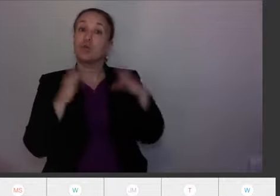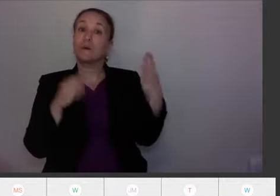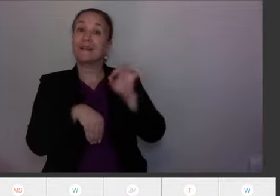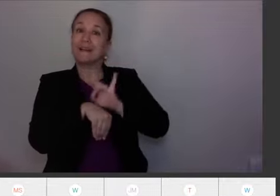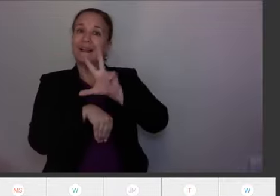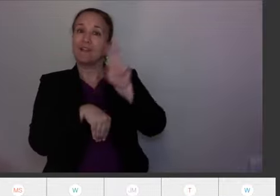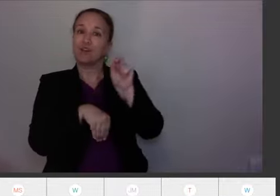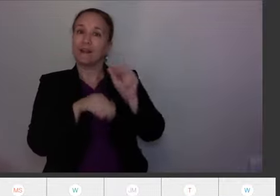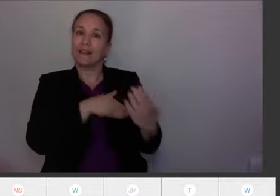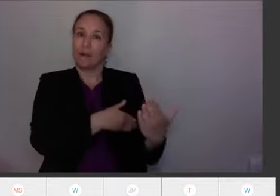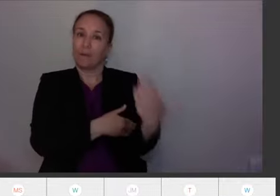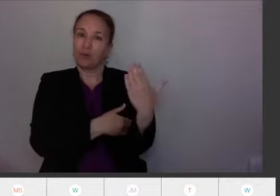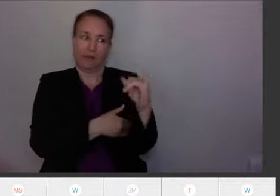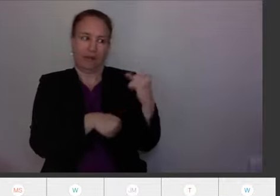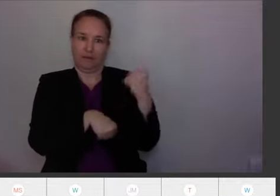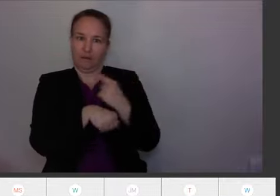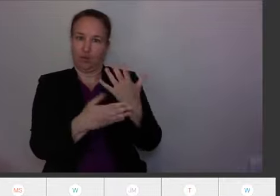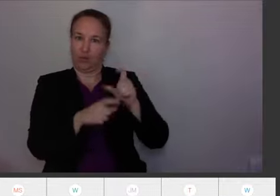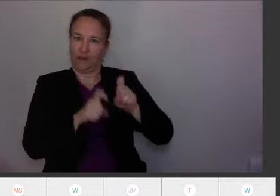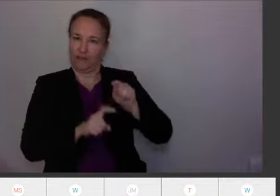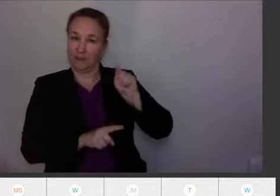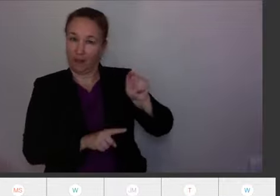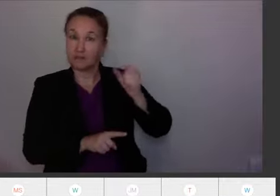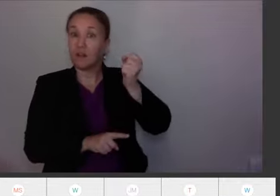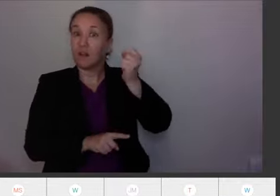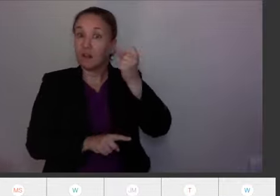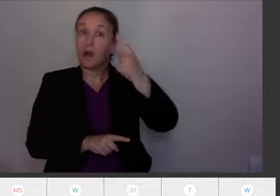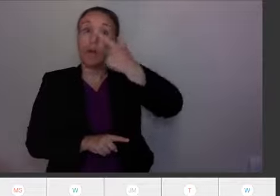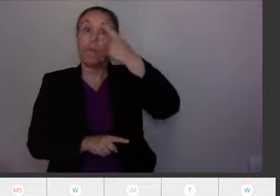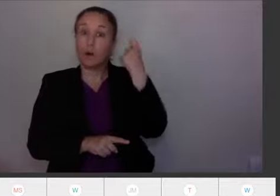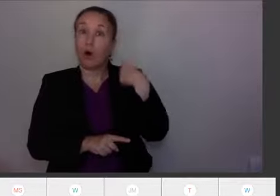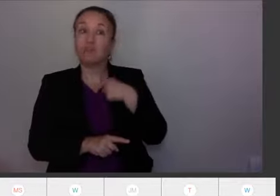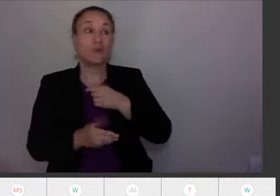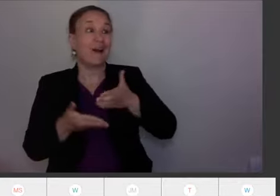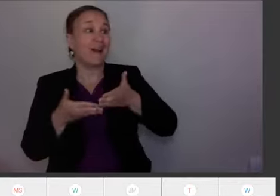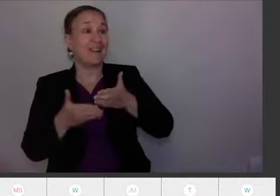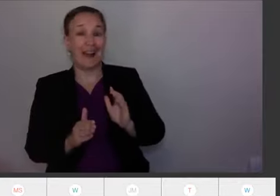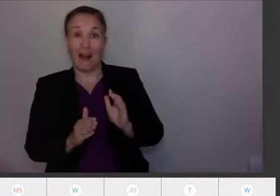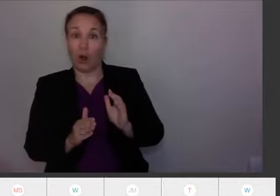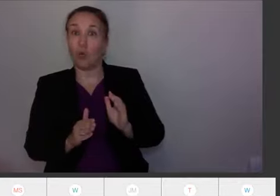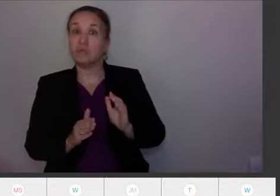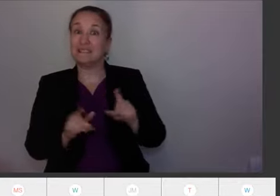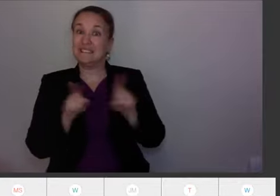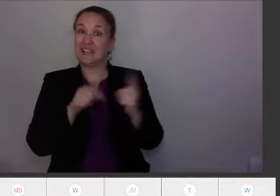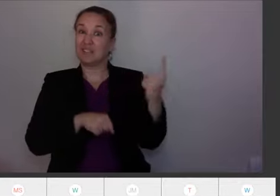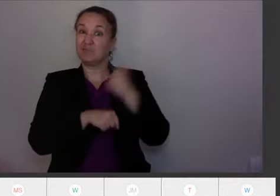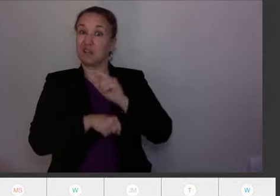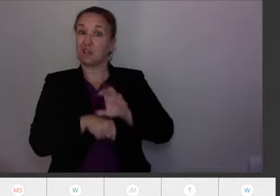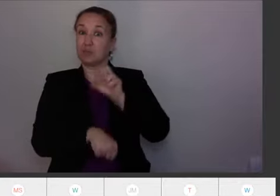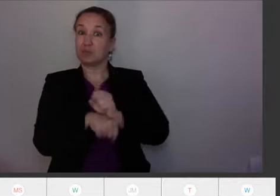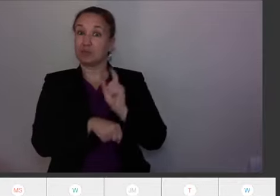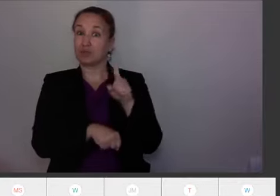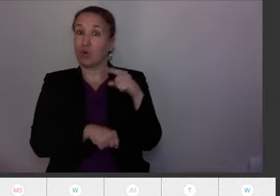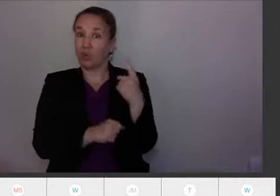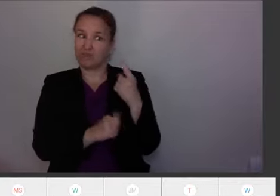of testing please note that because we allow only same day appointments there is language on